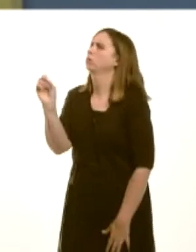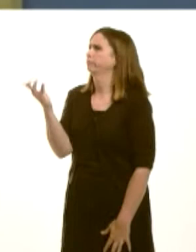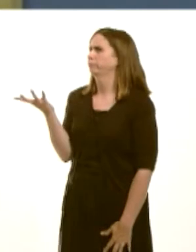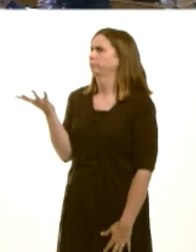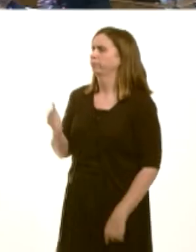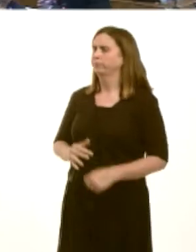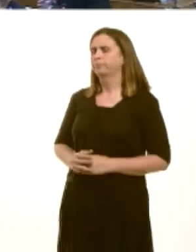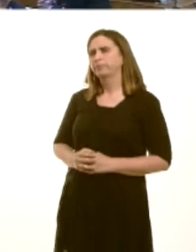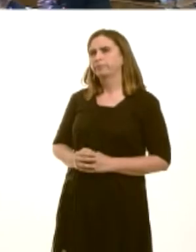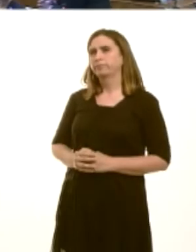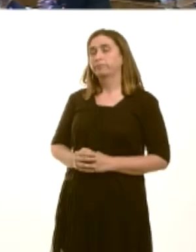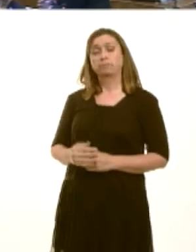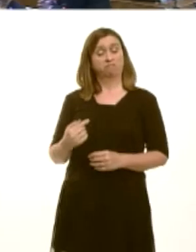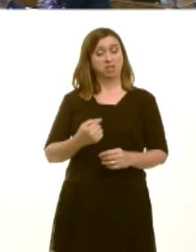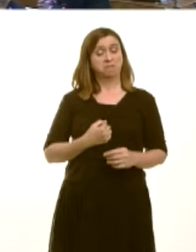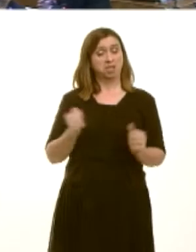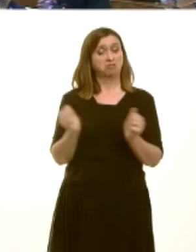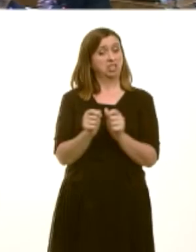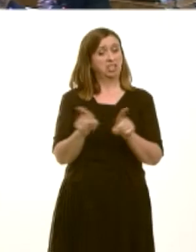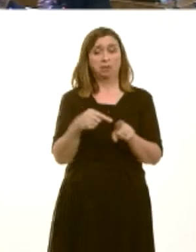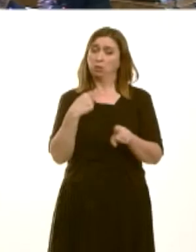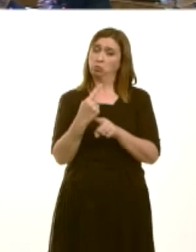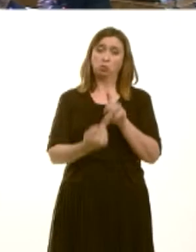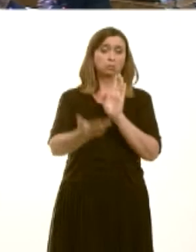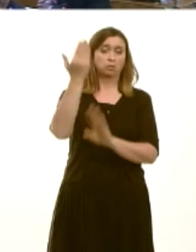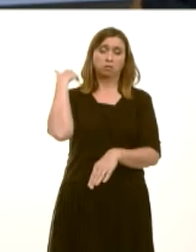Carwyn Jones: Yes, I stand by those comments. I would expect to see over the next Westminster